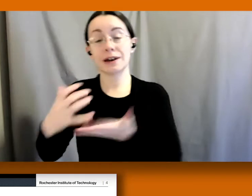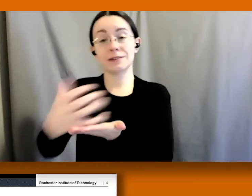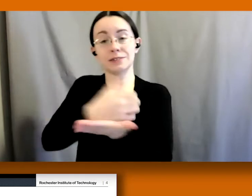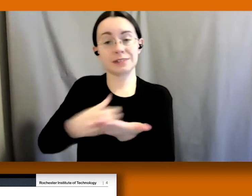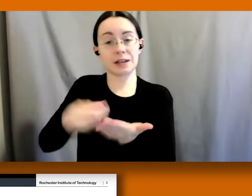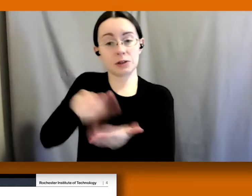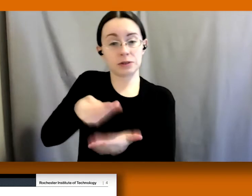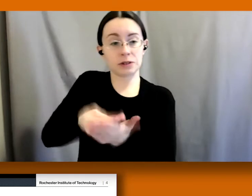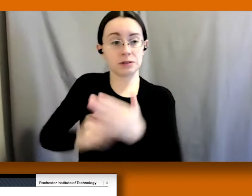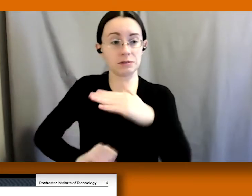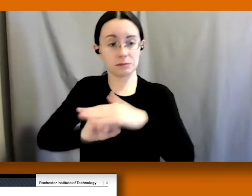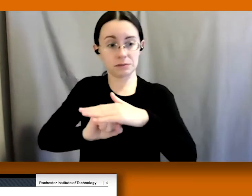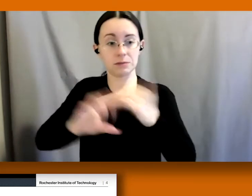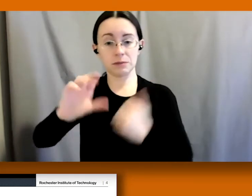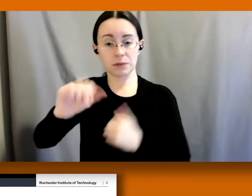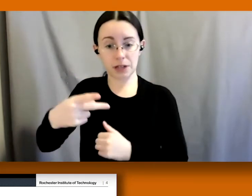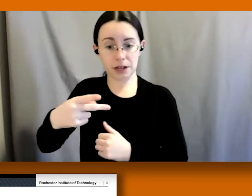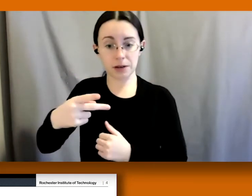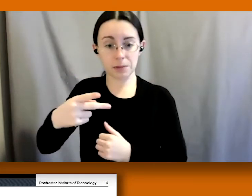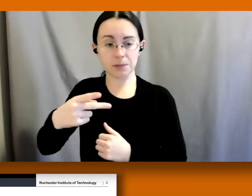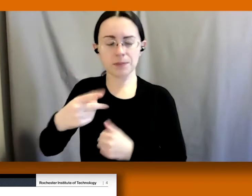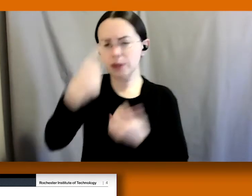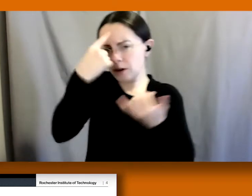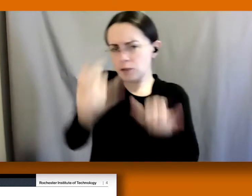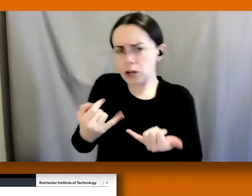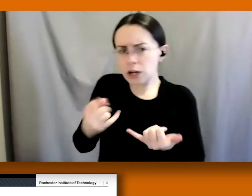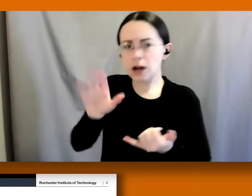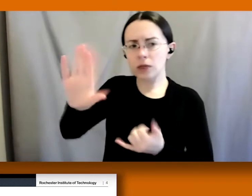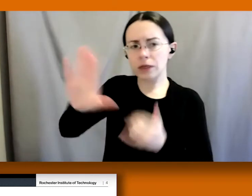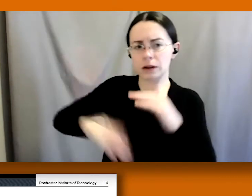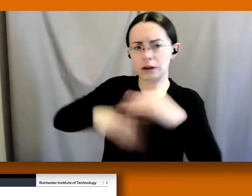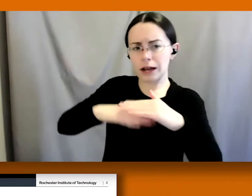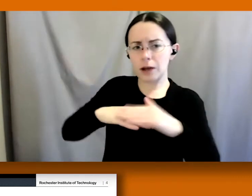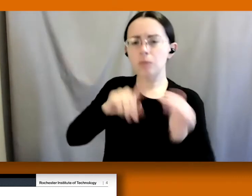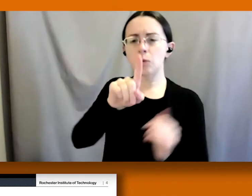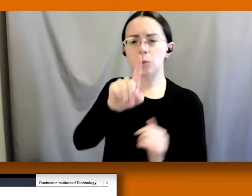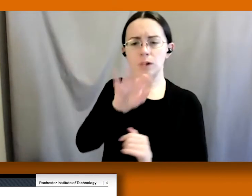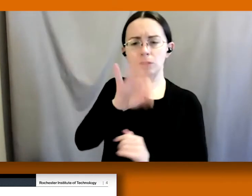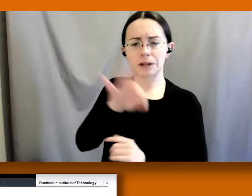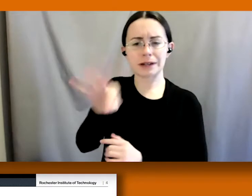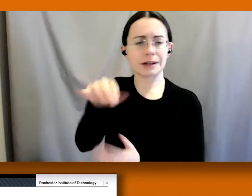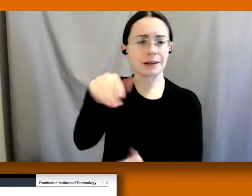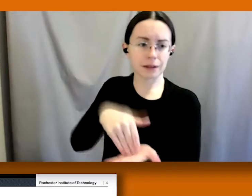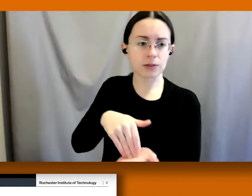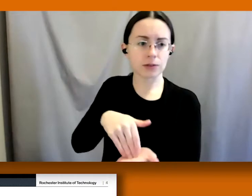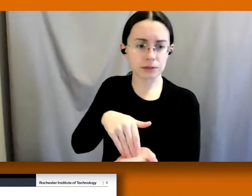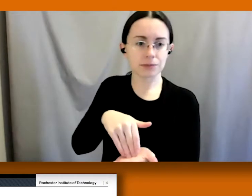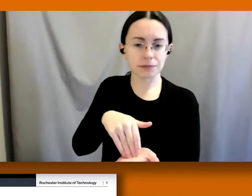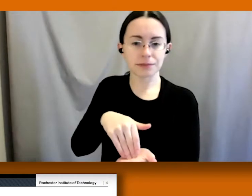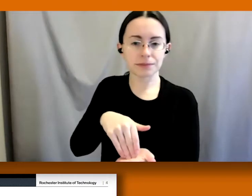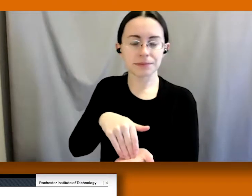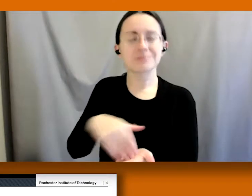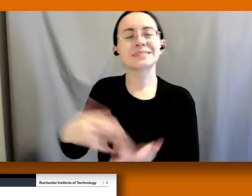Right now, at the moment, it's $199,000. Uh, typically in January each year,